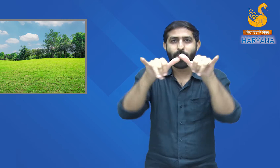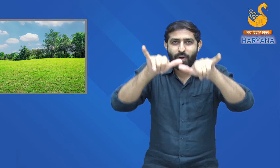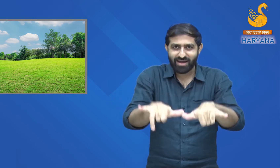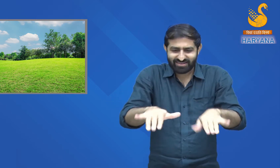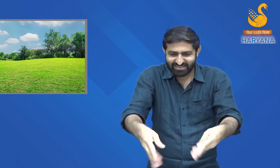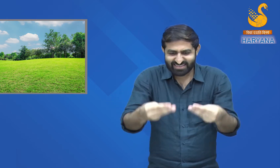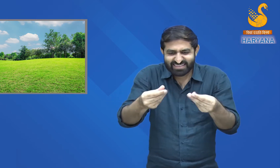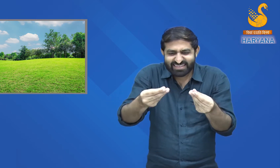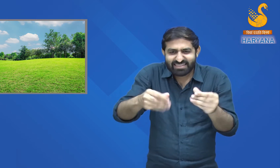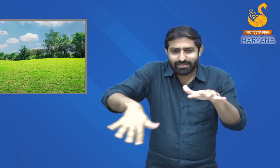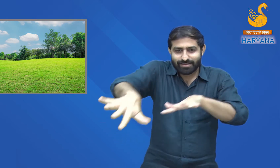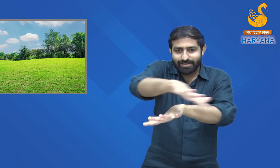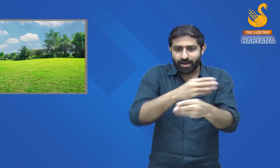Also, we worship land,